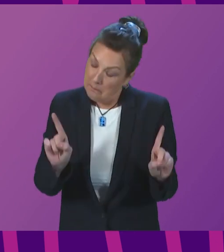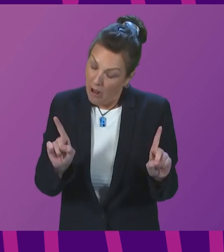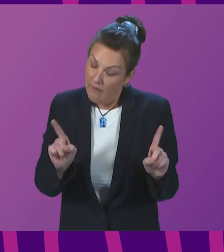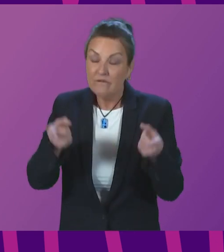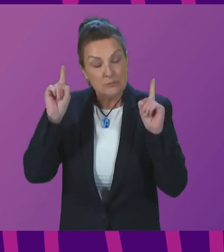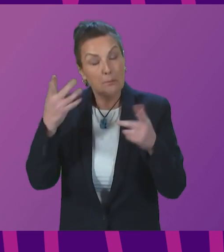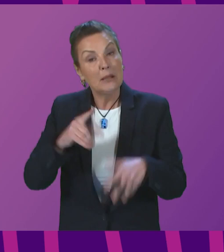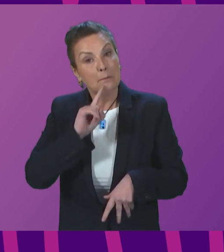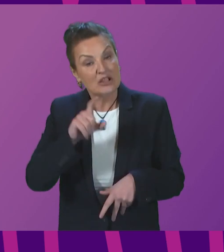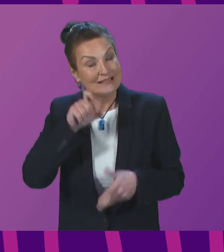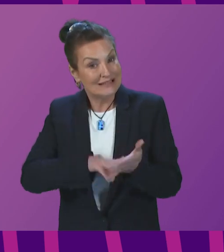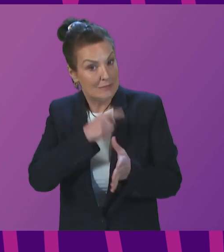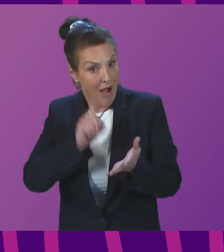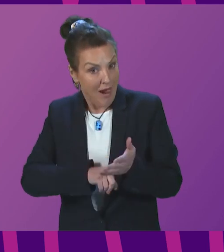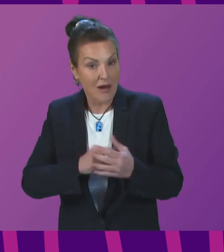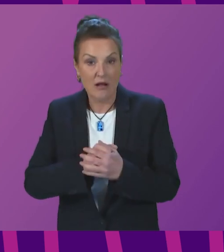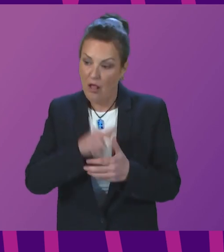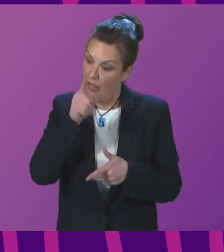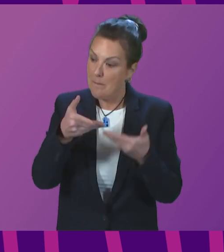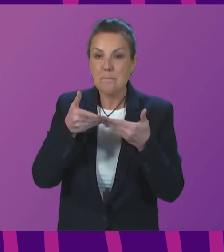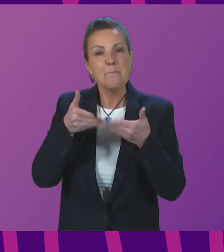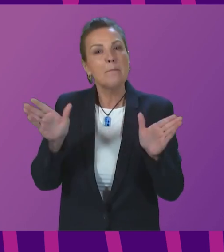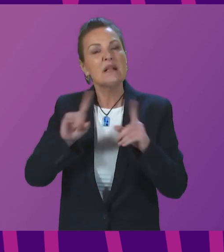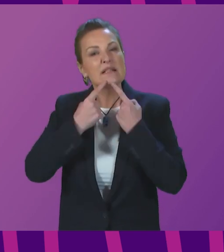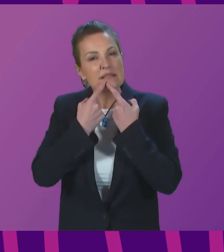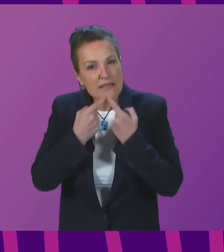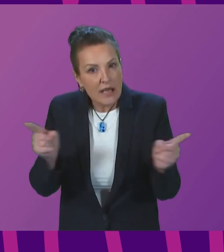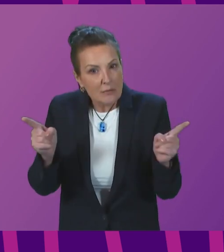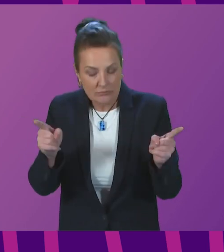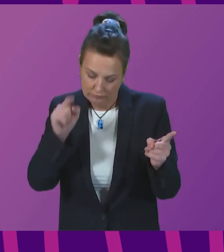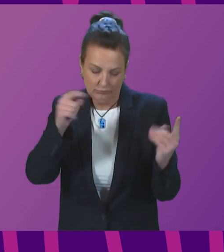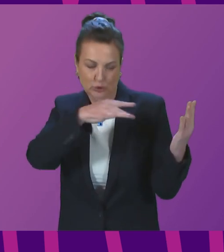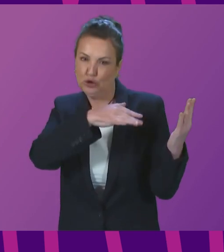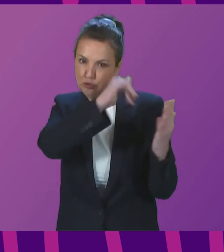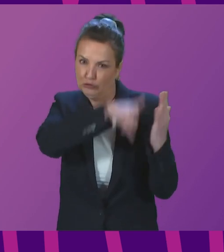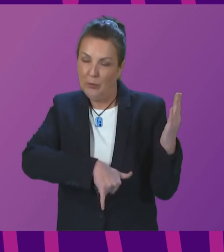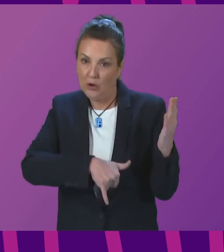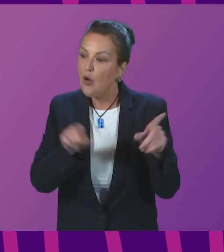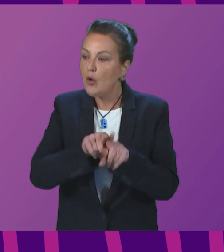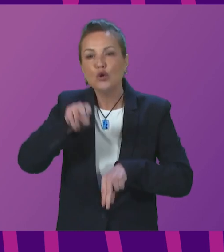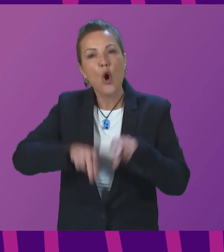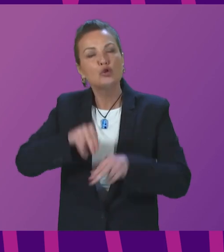However, she mentioned CMAL and its statements that are in the public domain and in the Audit Scotland report.